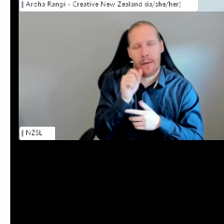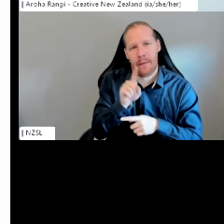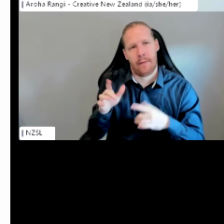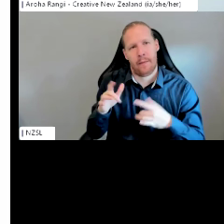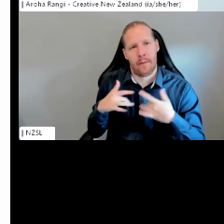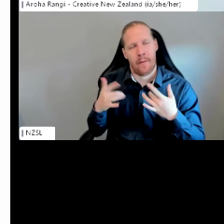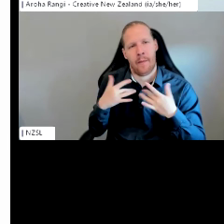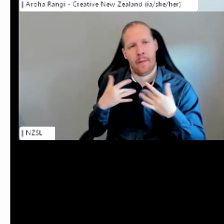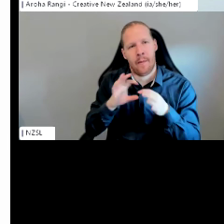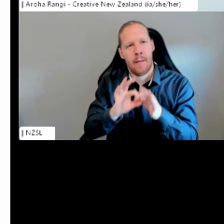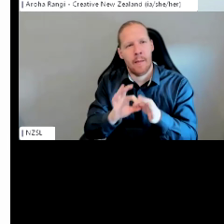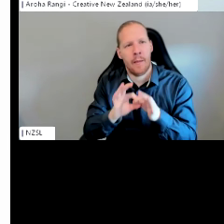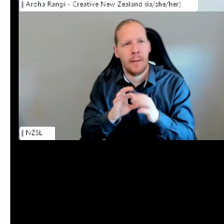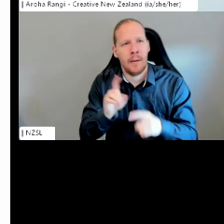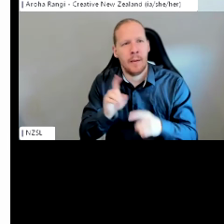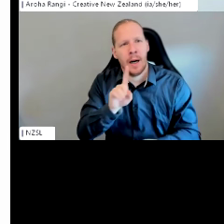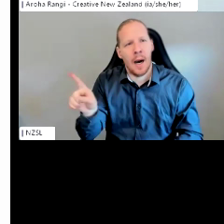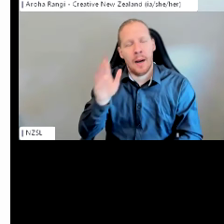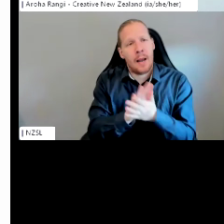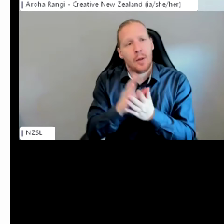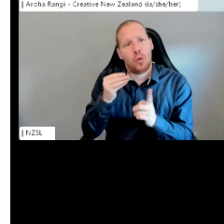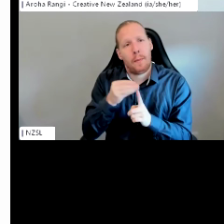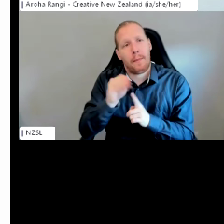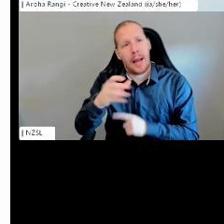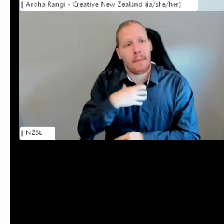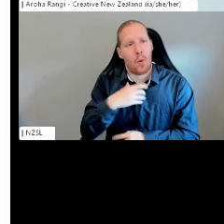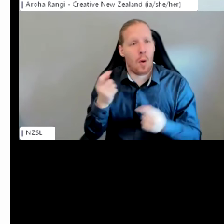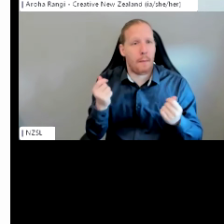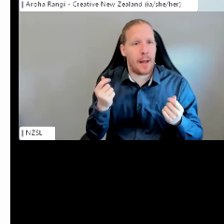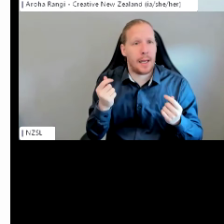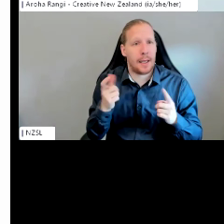perks and benefits, but they don't particularly seem to want them rolled in with their basic